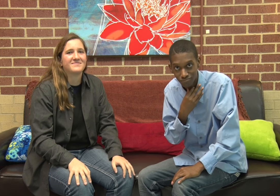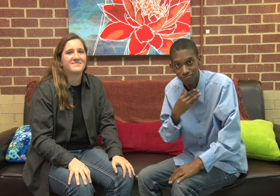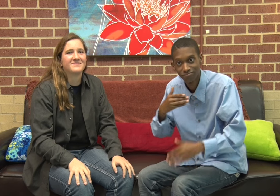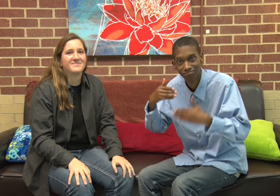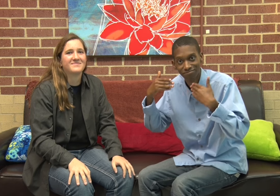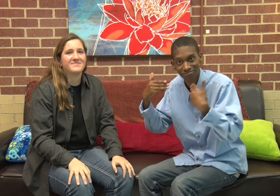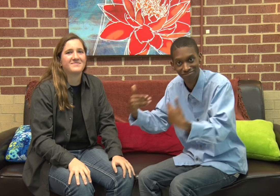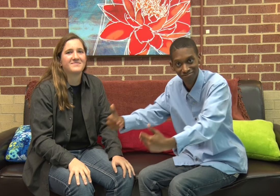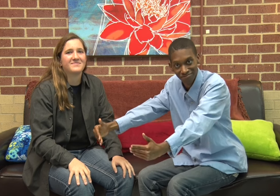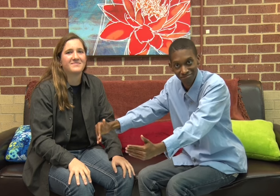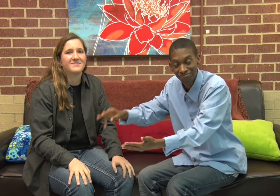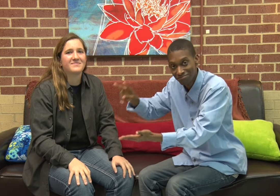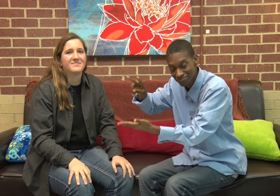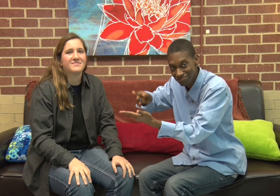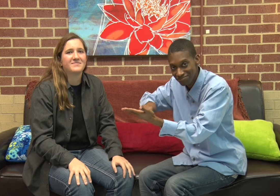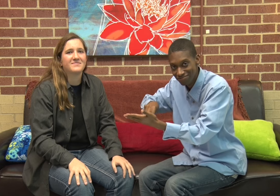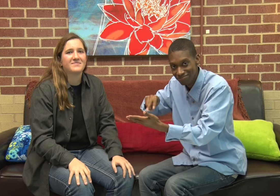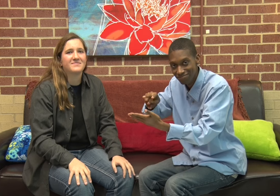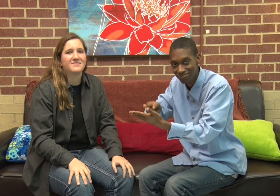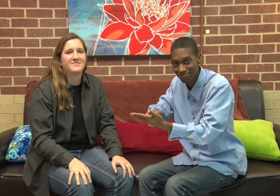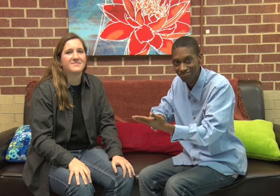Are you curious? Go ahead and read.